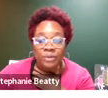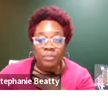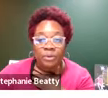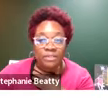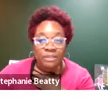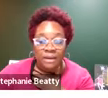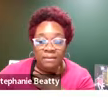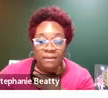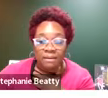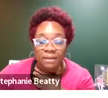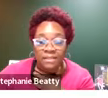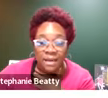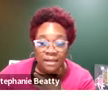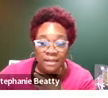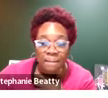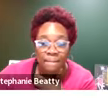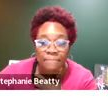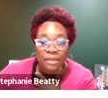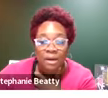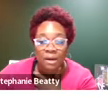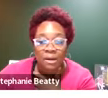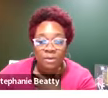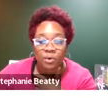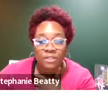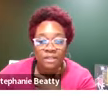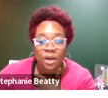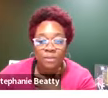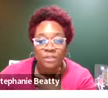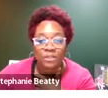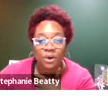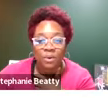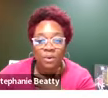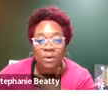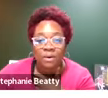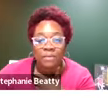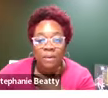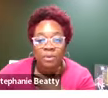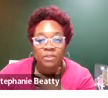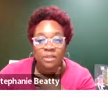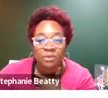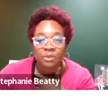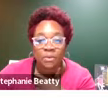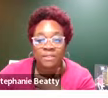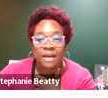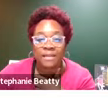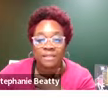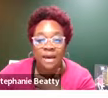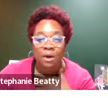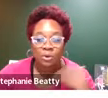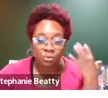with the person that is signing. Of course, it helps to know that person and you know their signing style,